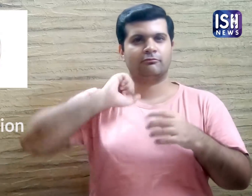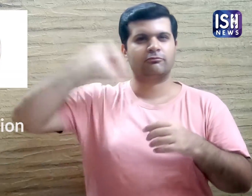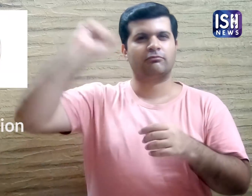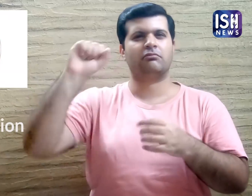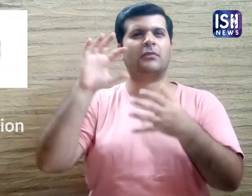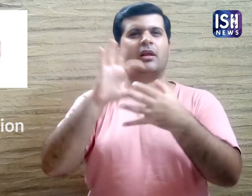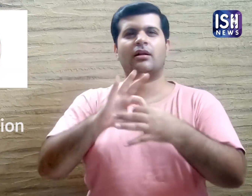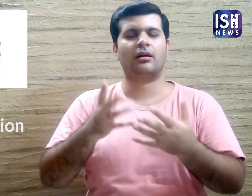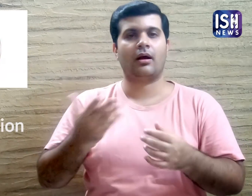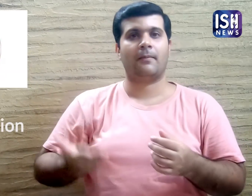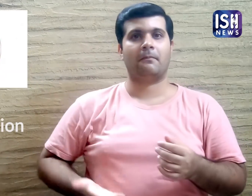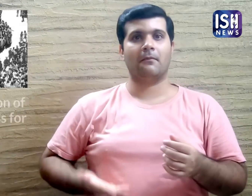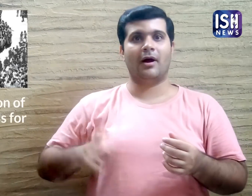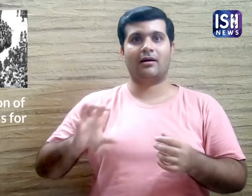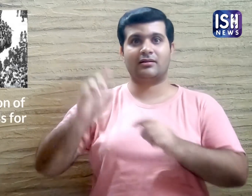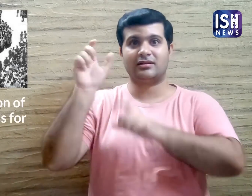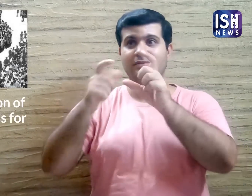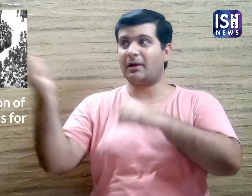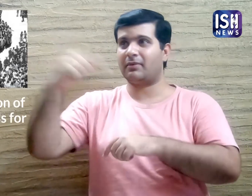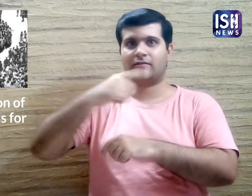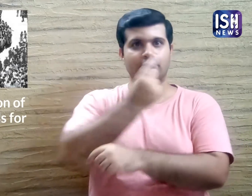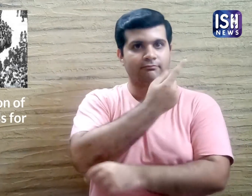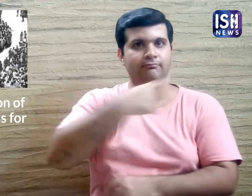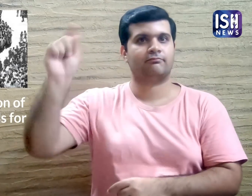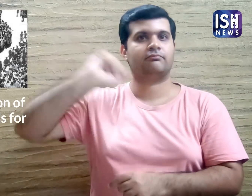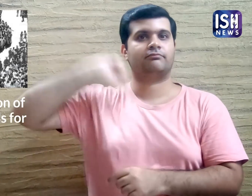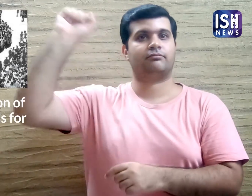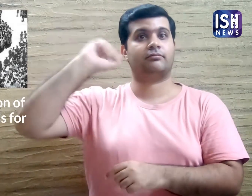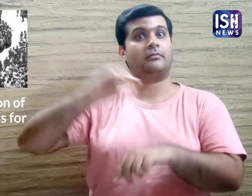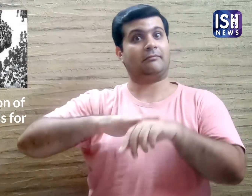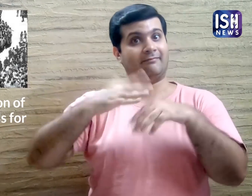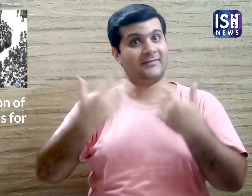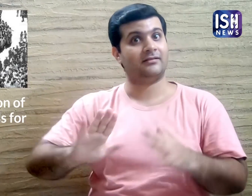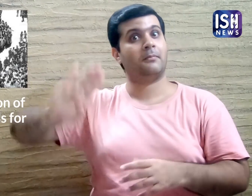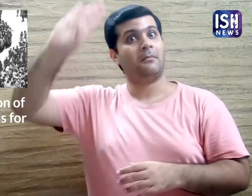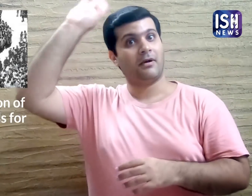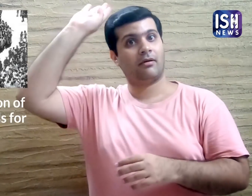and they protested against the Bangladeshi immigrants.